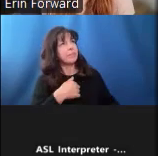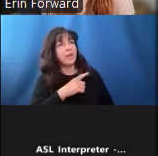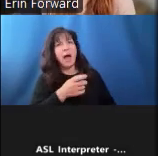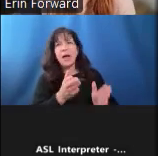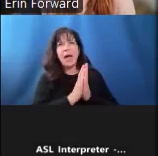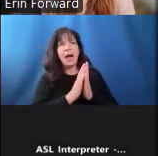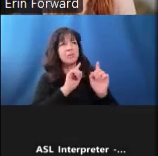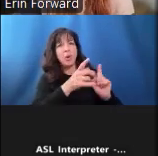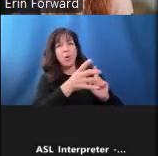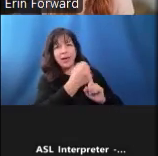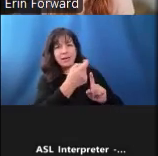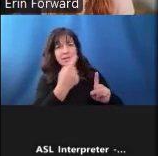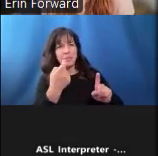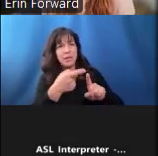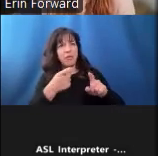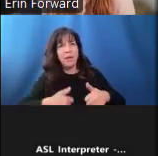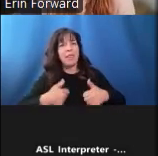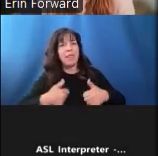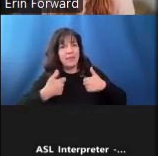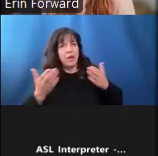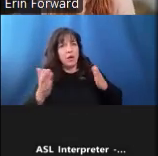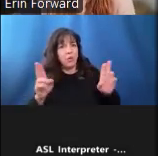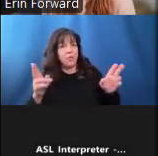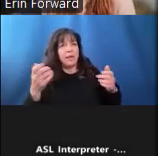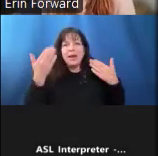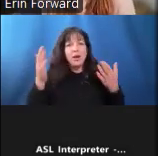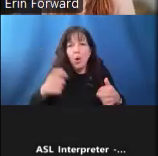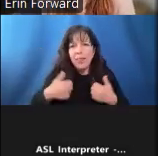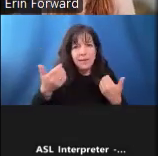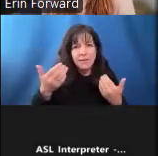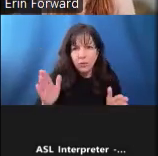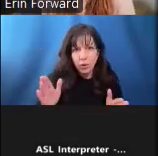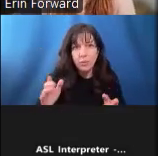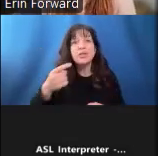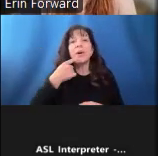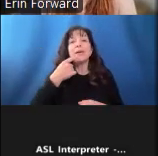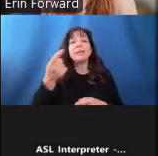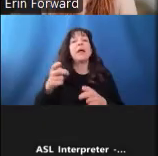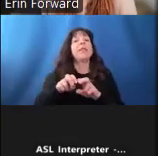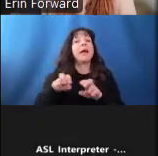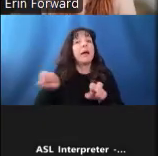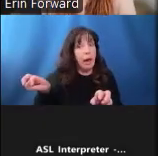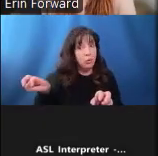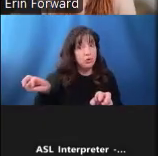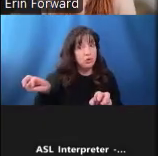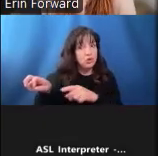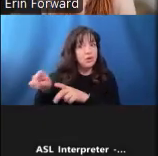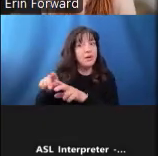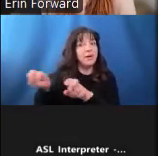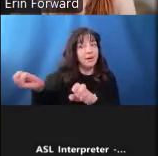in the living room, and he didn't know what the living room was, so I had to say the couch. And so what that told me that